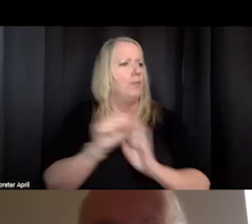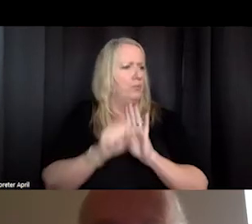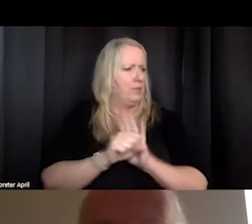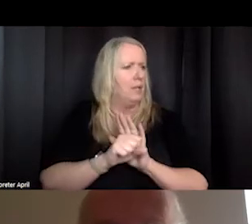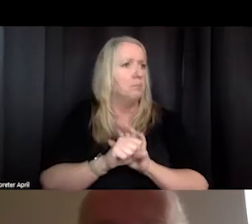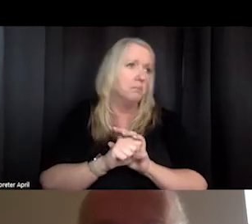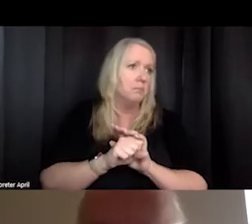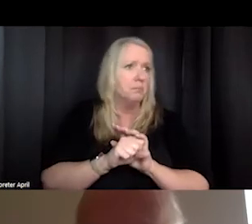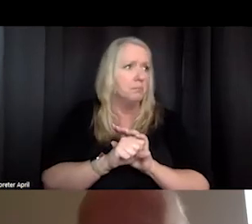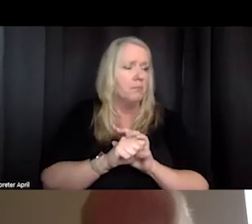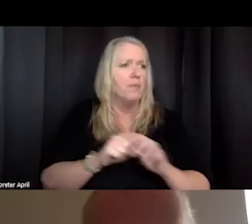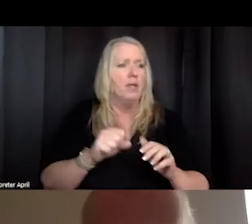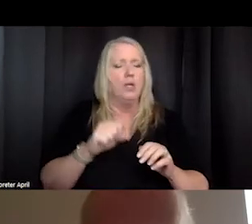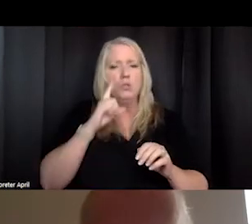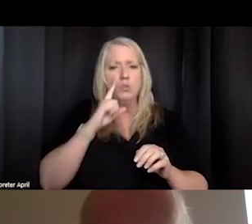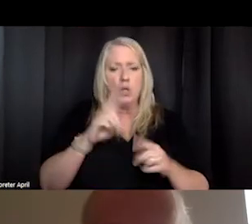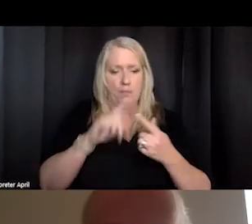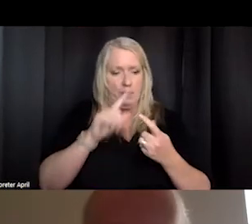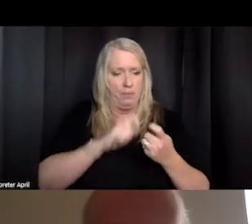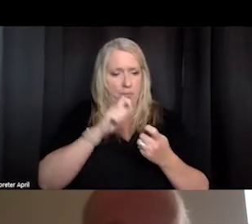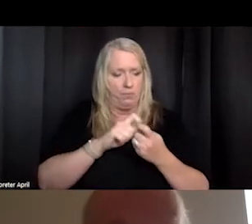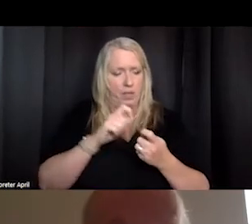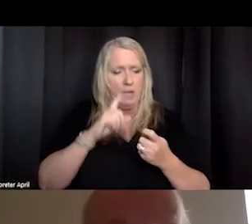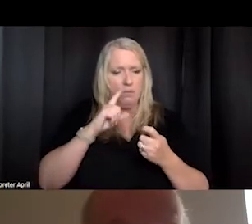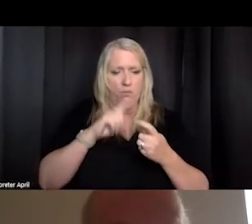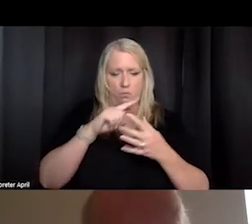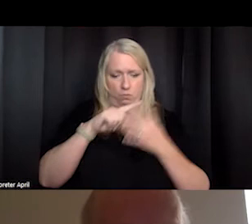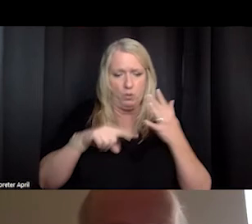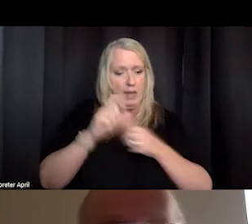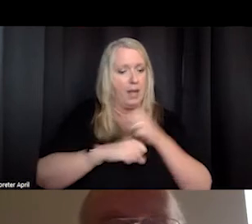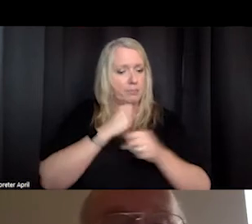HAVE NOT DETERMINED A PRECISE VEHICLE, FOR THAT YET. BUT THAT IS CERTAINLY OUR HOPE.